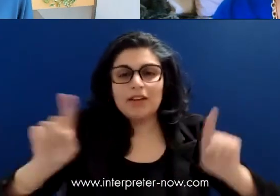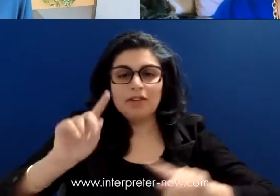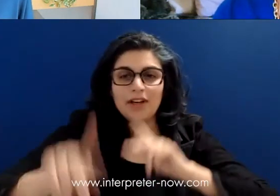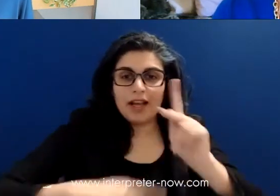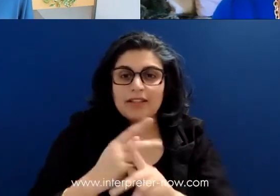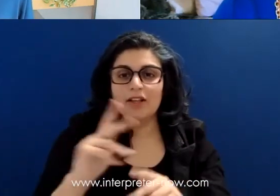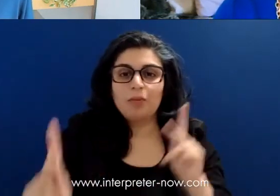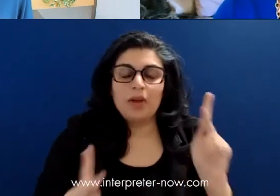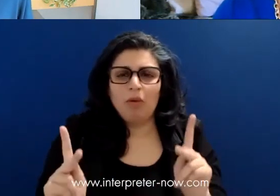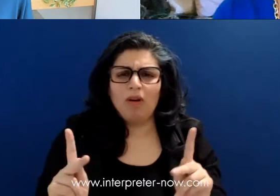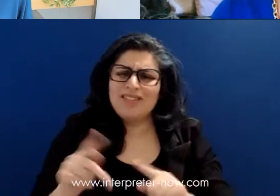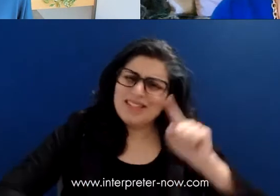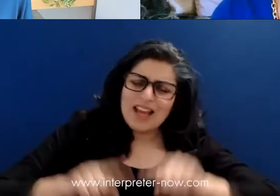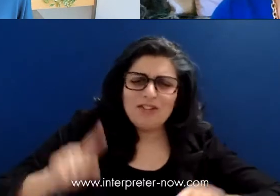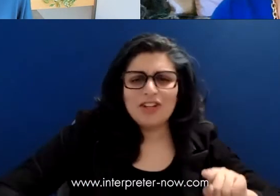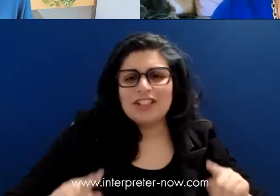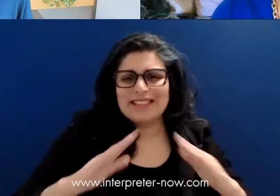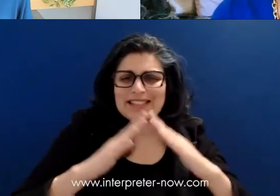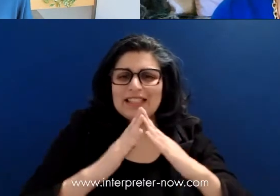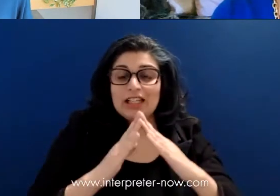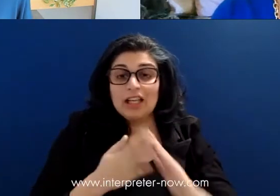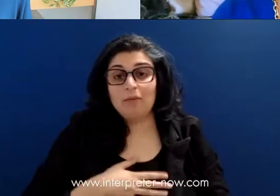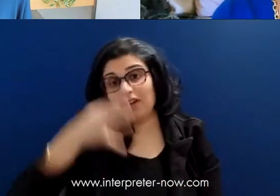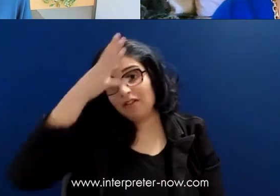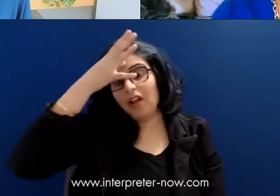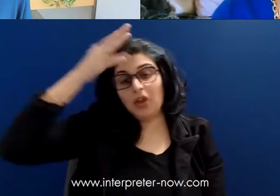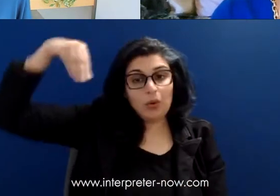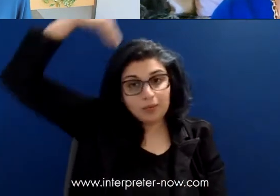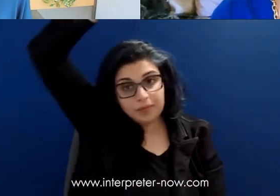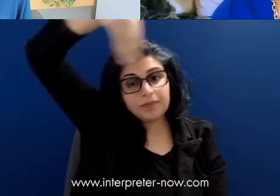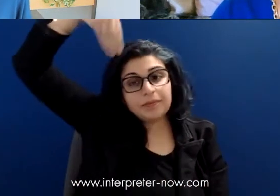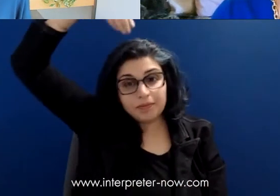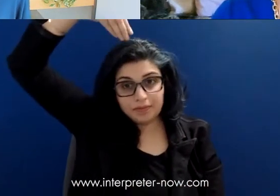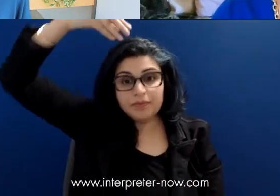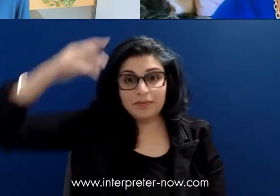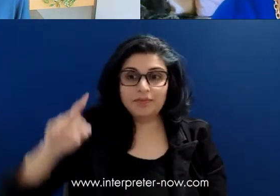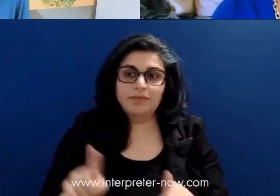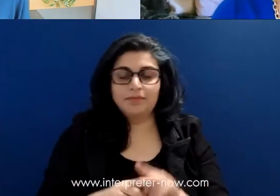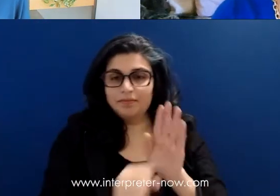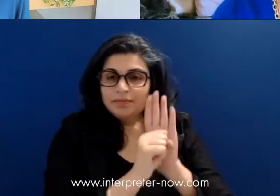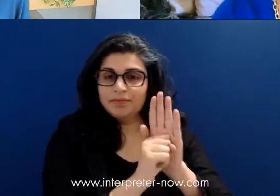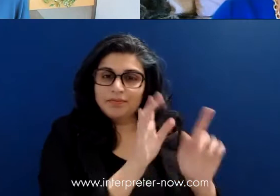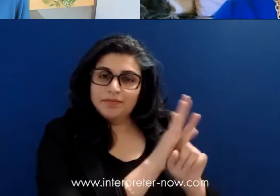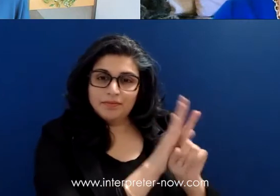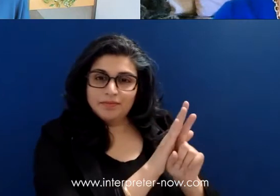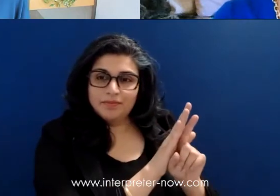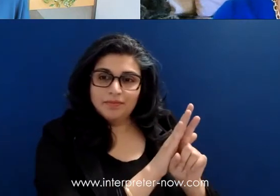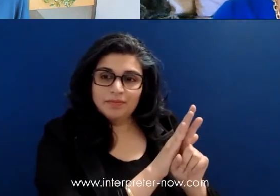My father wore a turban and wears a turban, as a symbol of his and our Sikh faith.